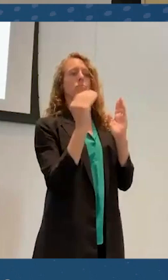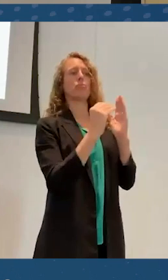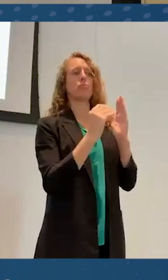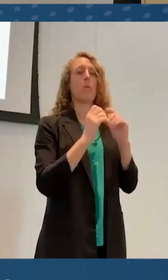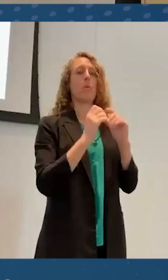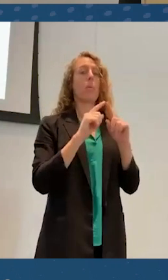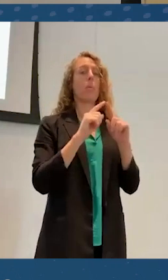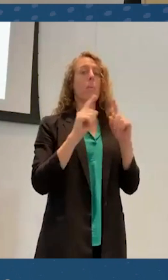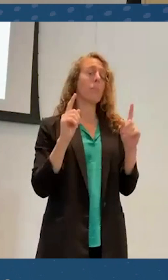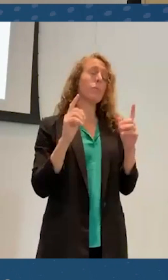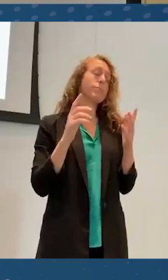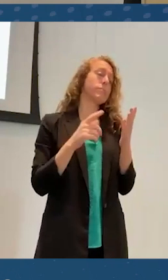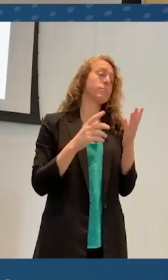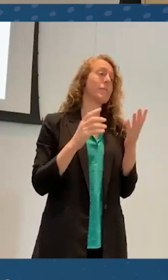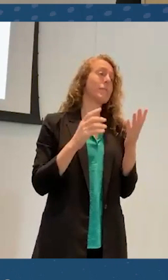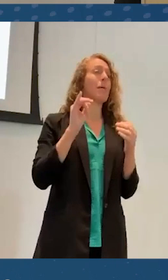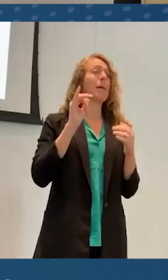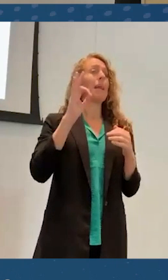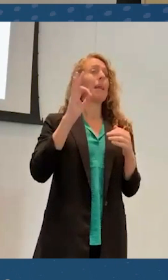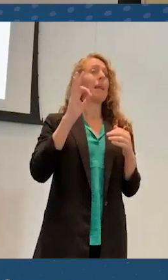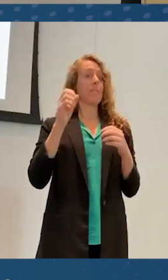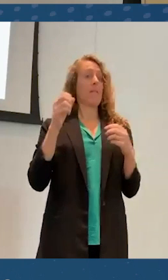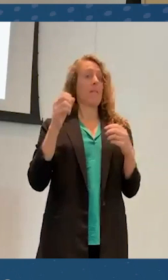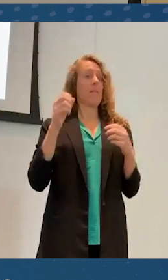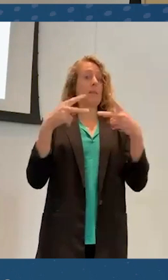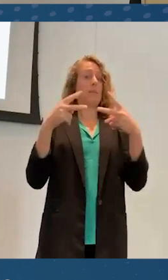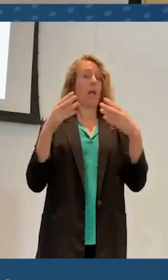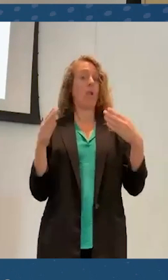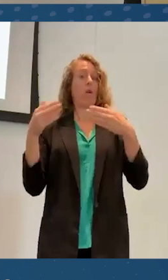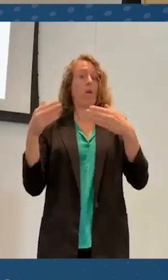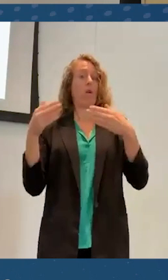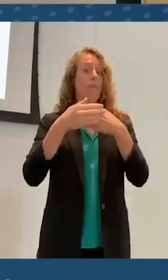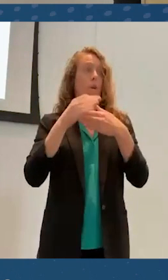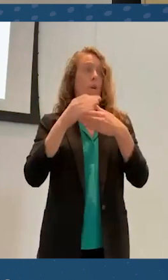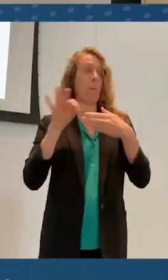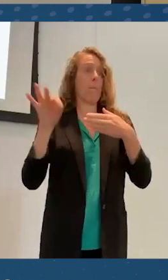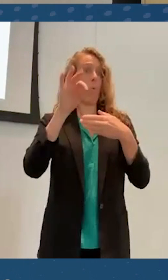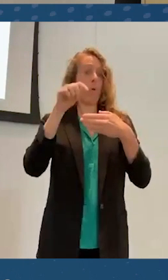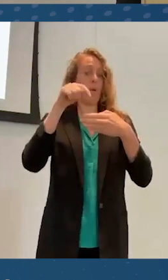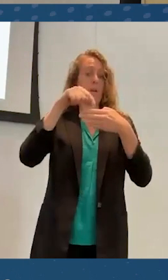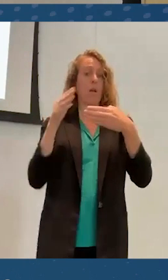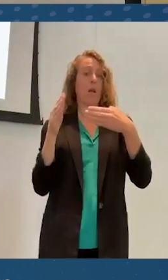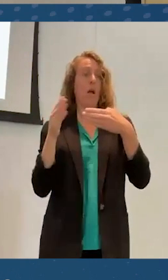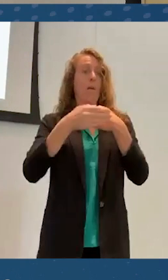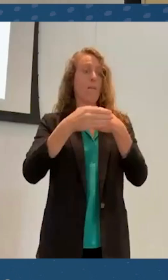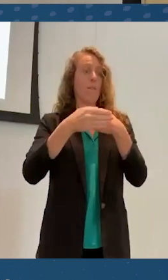that the subtitles could cover important content, we gave the developers the ability to author